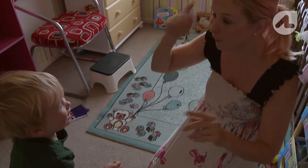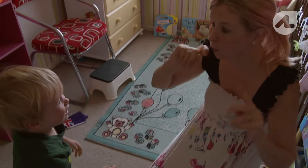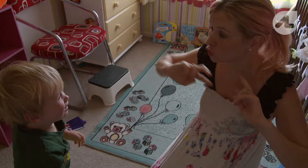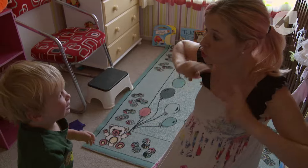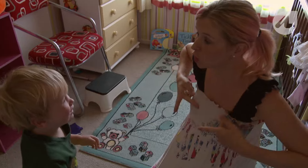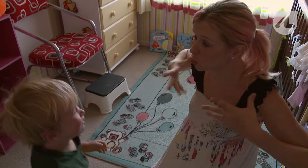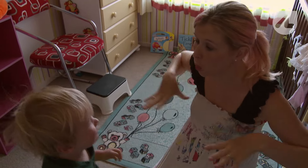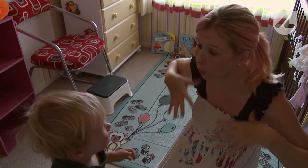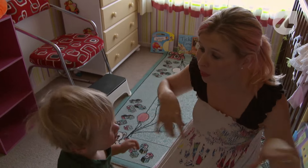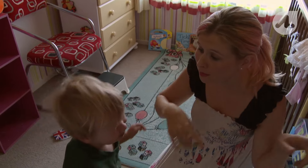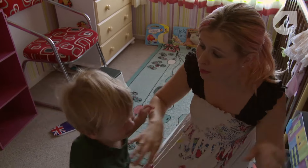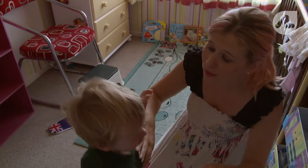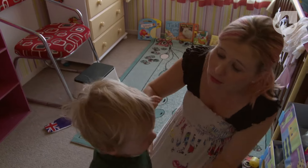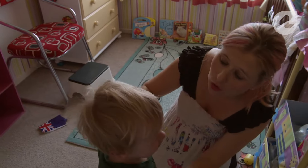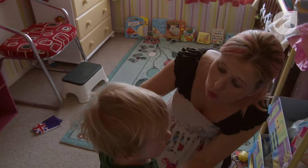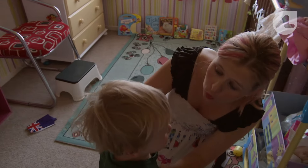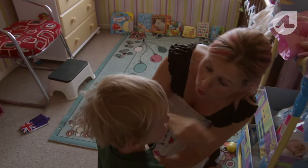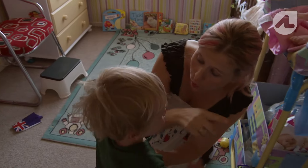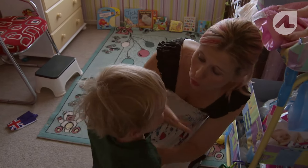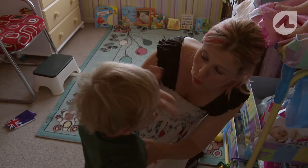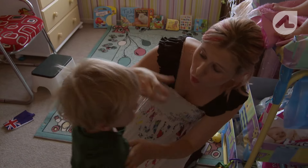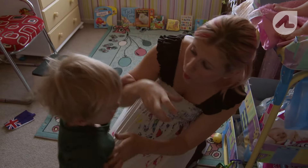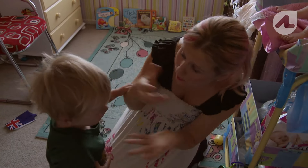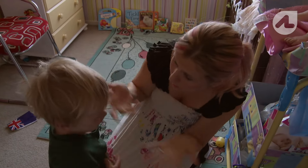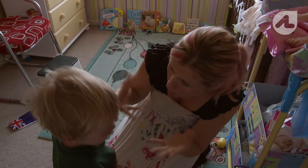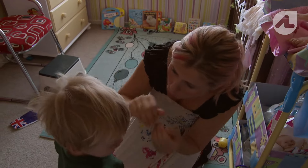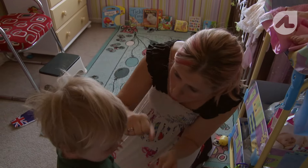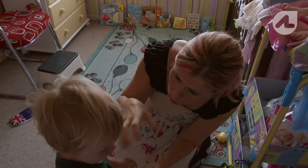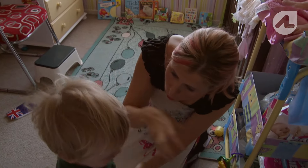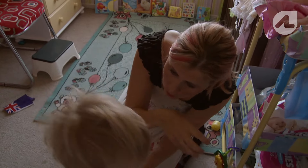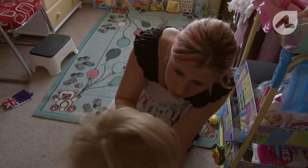Mummy needs to change Solvita's clothes. No, no. Where are your toys?